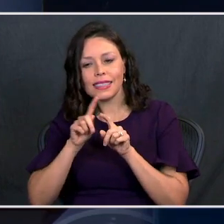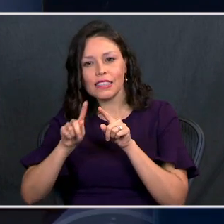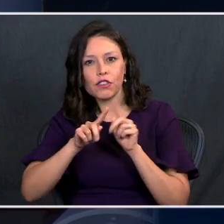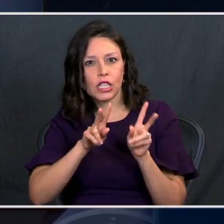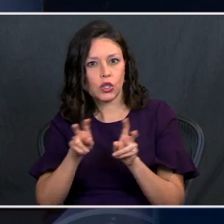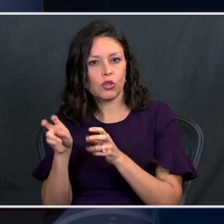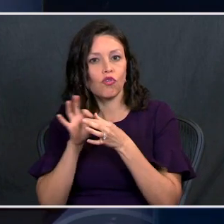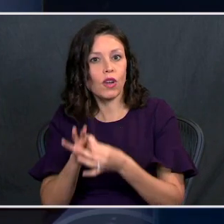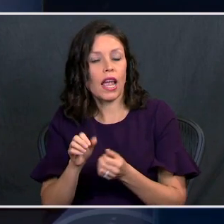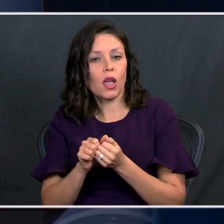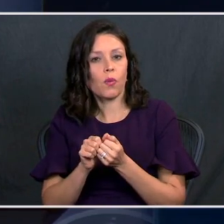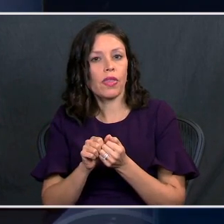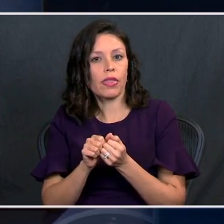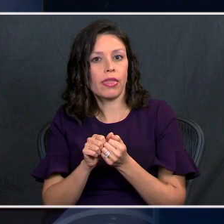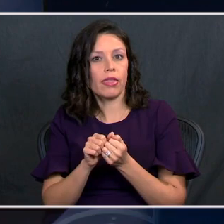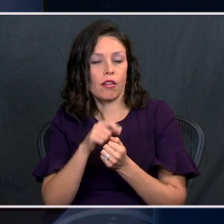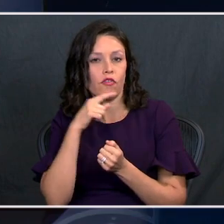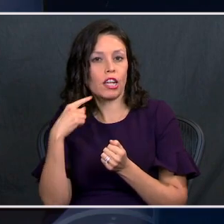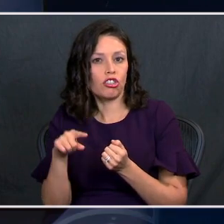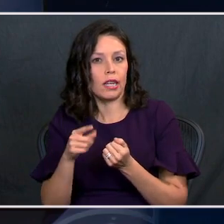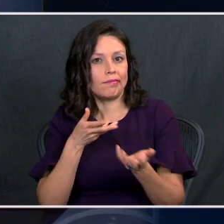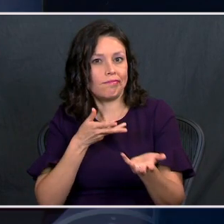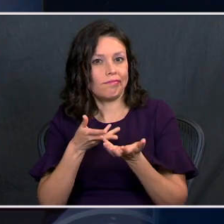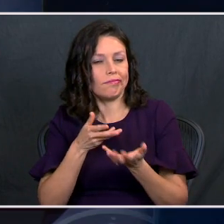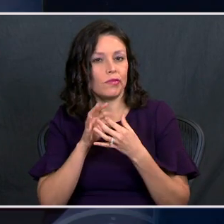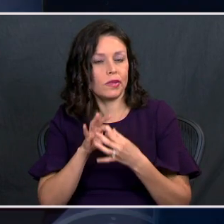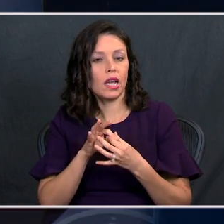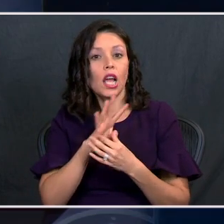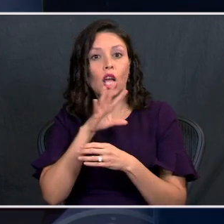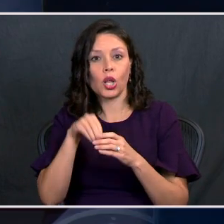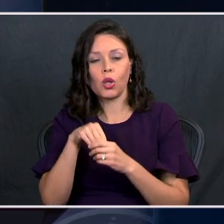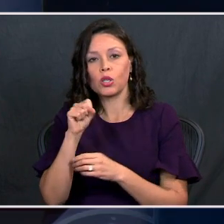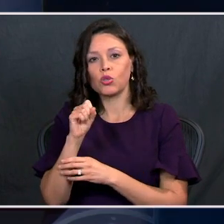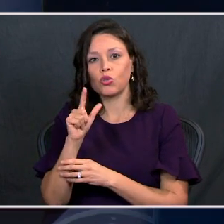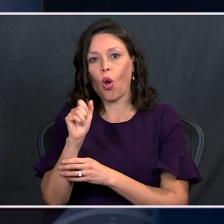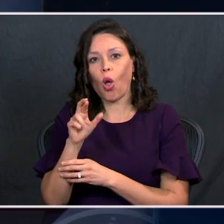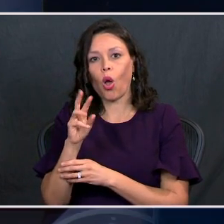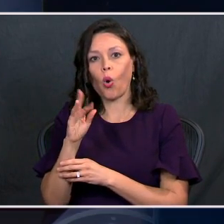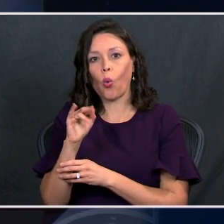as it relates to our relationship with Russia, including the SolarWinds breach,